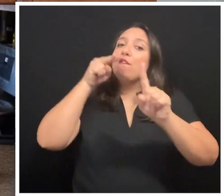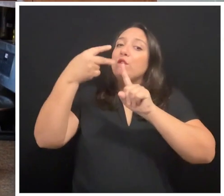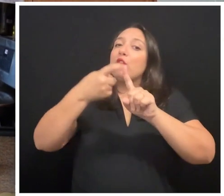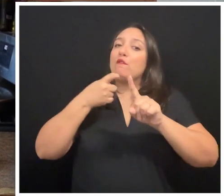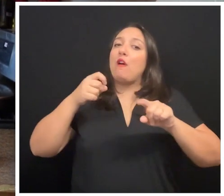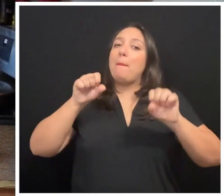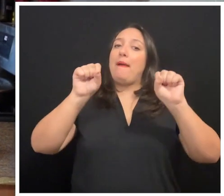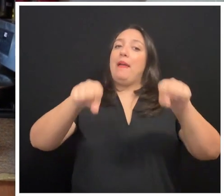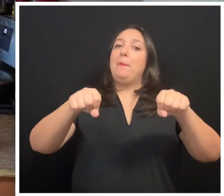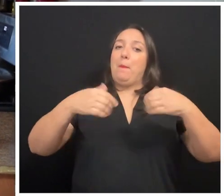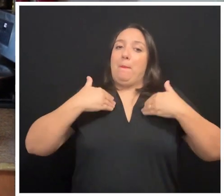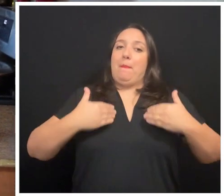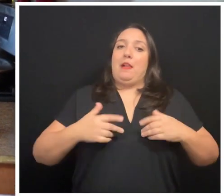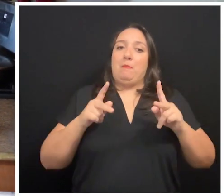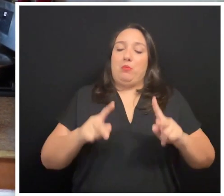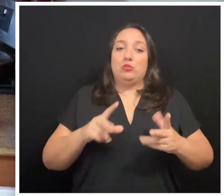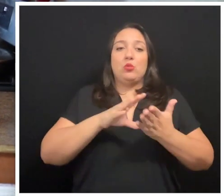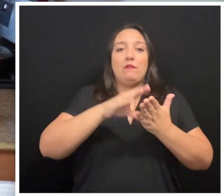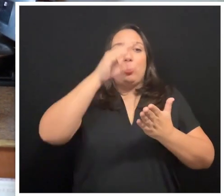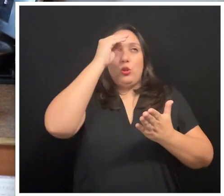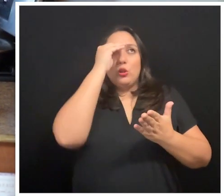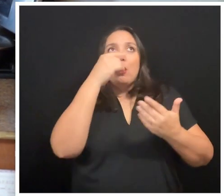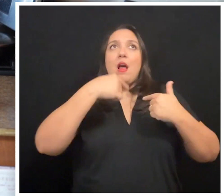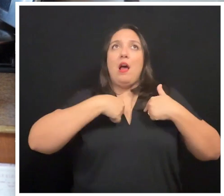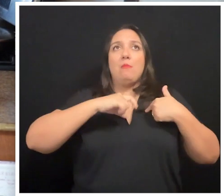so unlearning them as Crip Chicana mama,